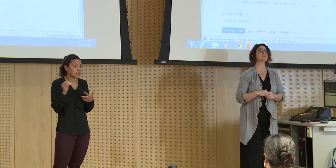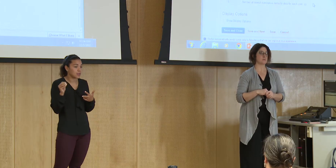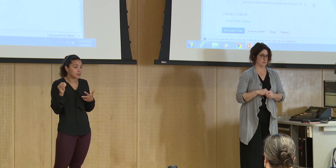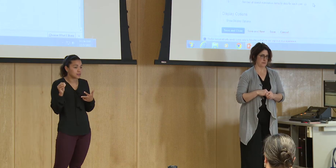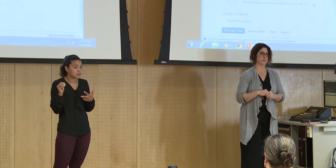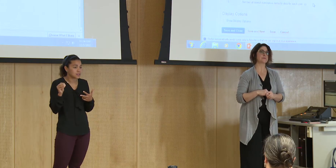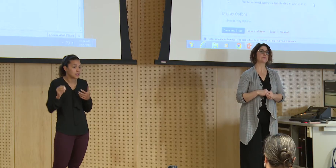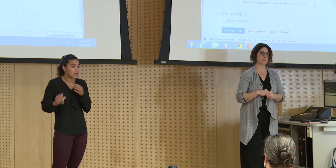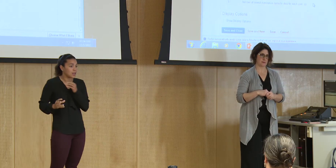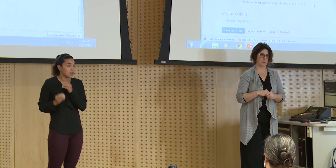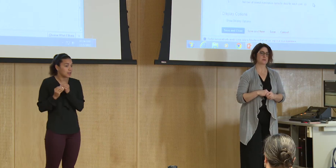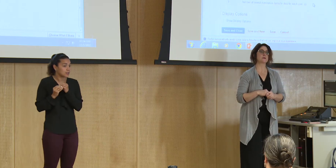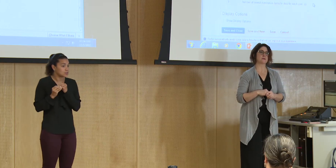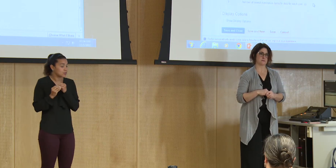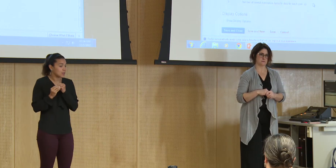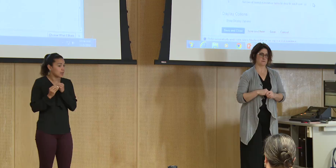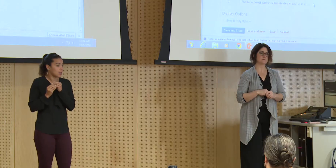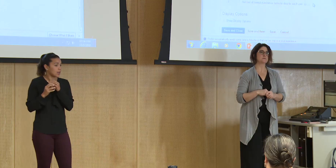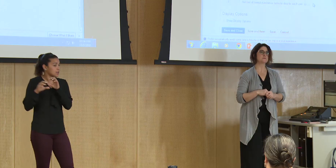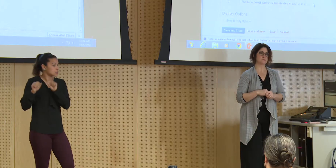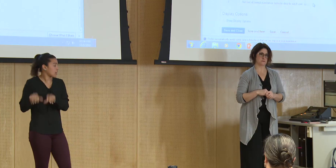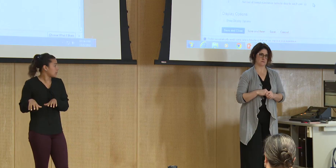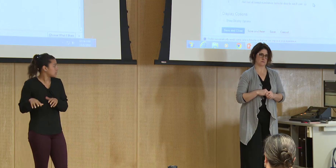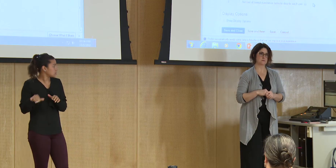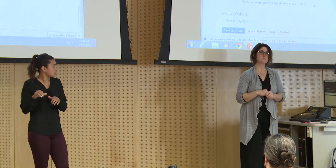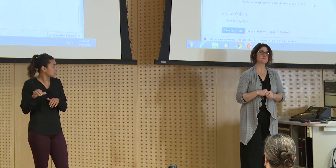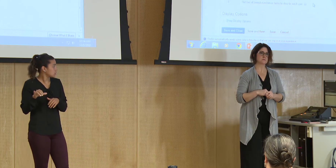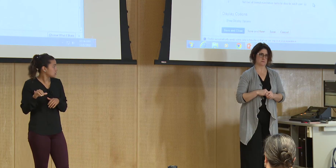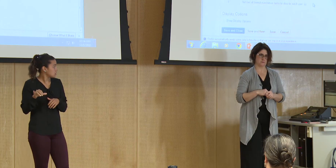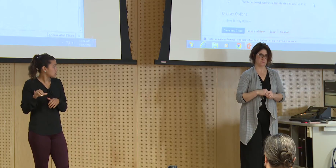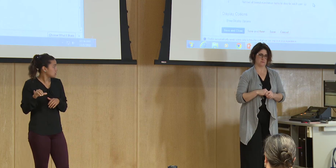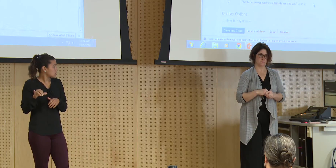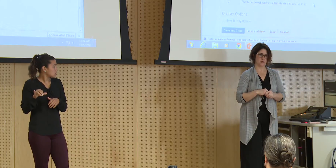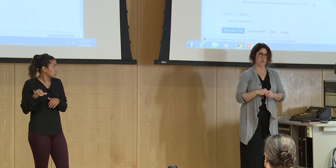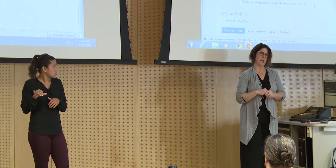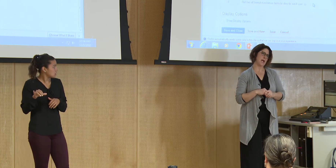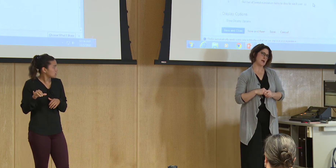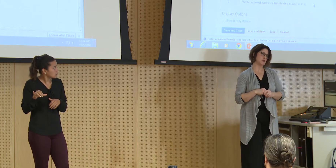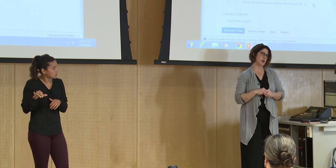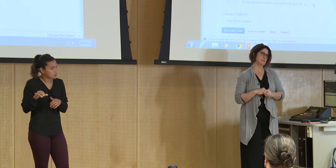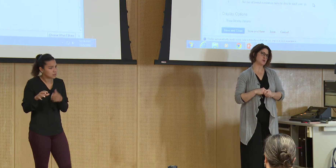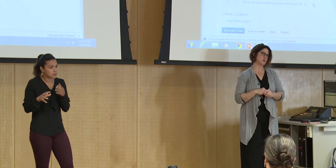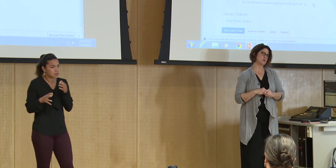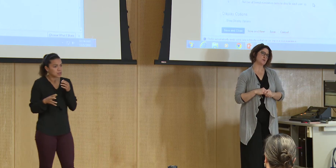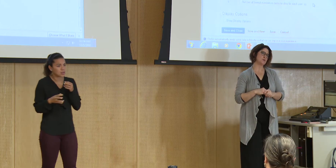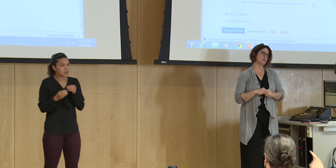and do the add/drop, too? Add/drop, too?